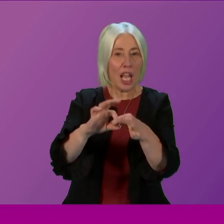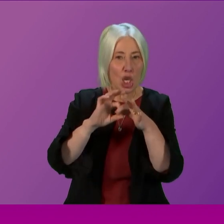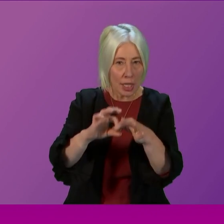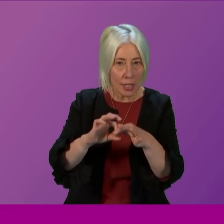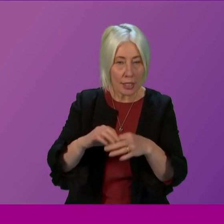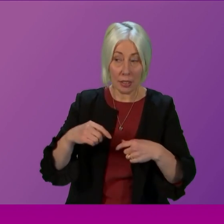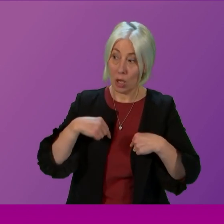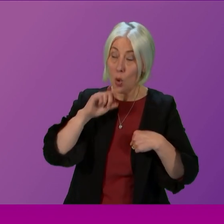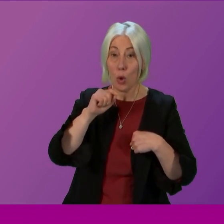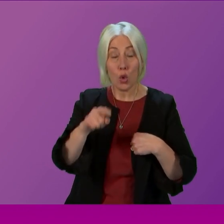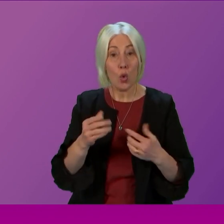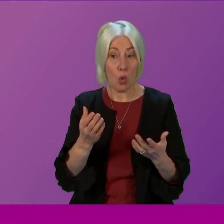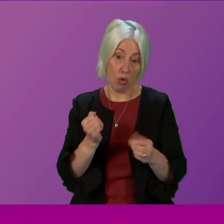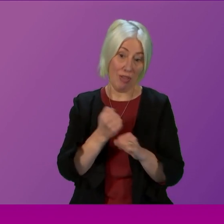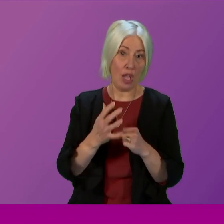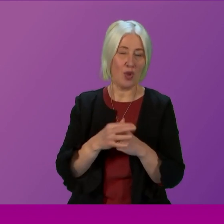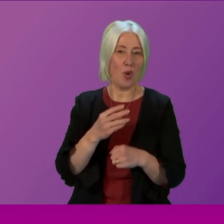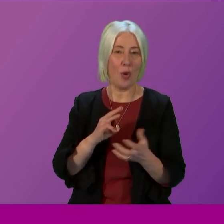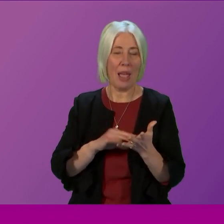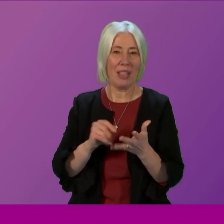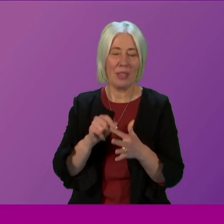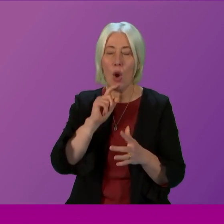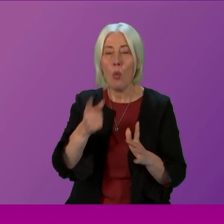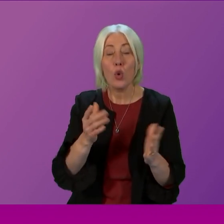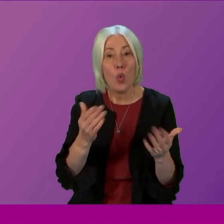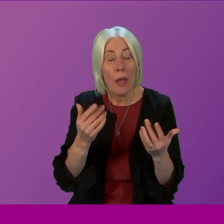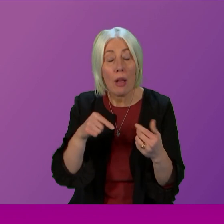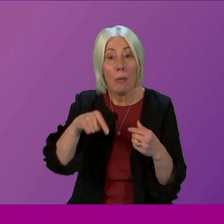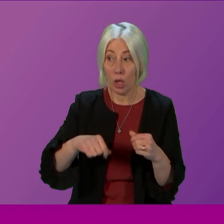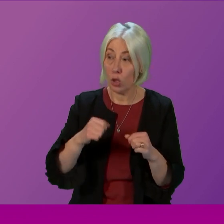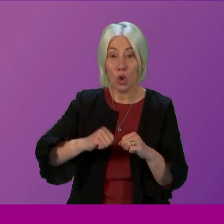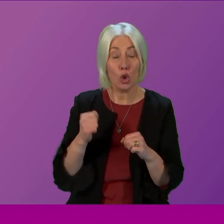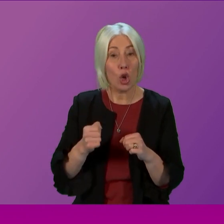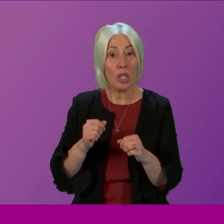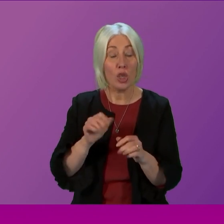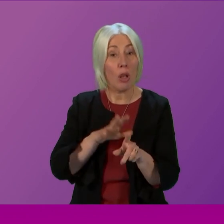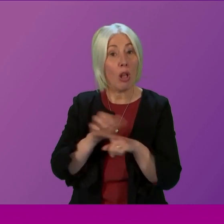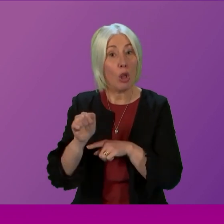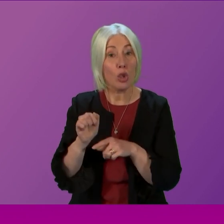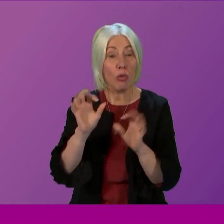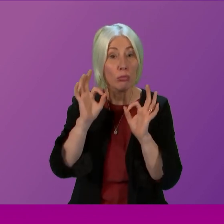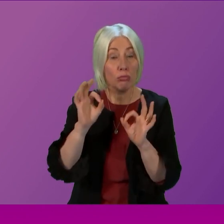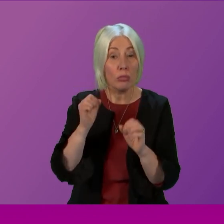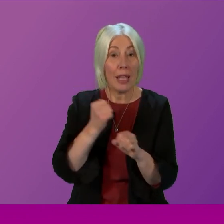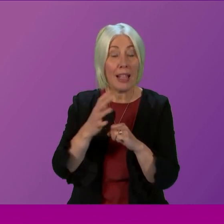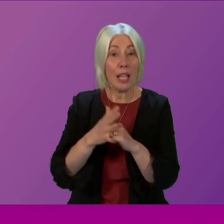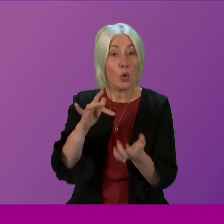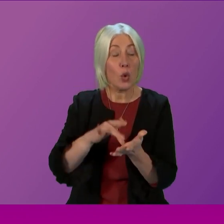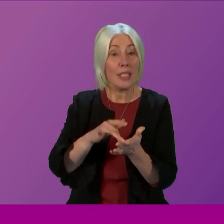will the First Minister welcome this landmark anniversary of a Scottish cultural gem and great contributor to Glasgow city’s economy, and will she be going along herself to enjoy it, jig time?